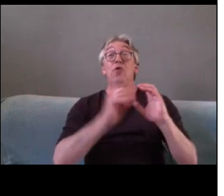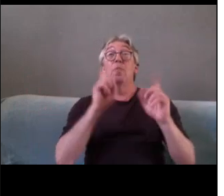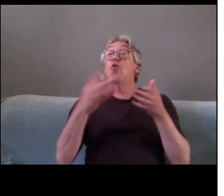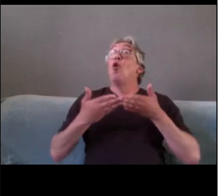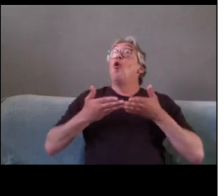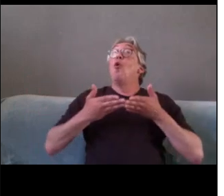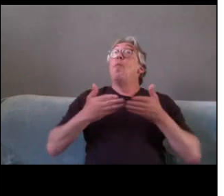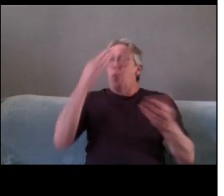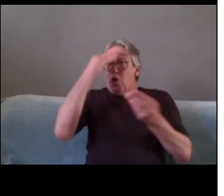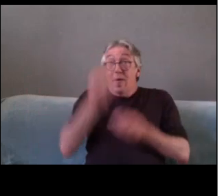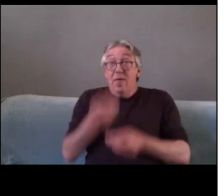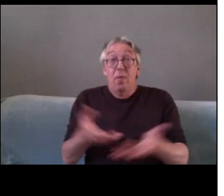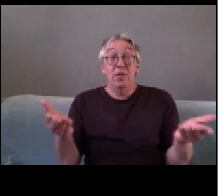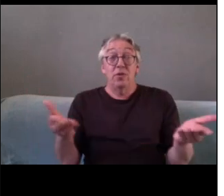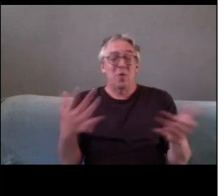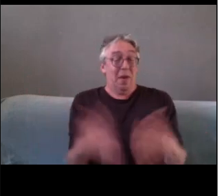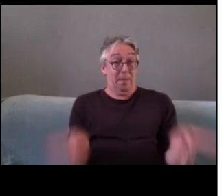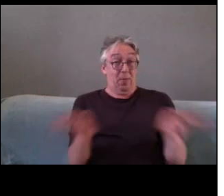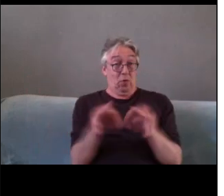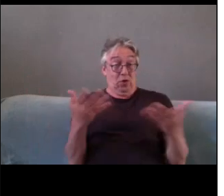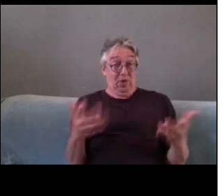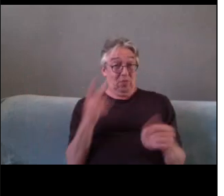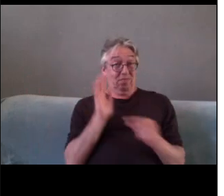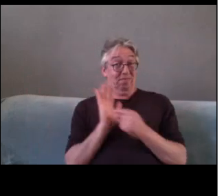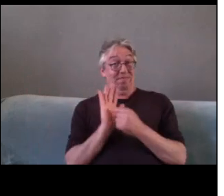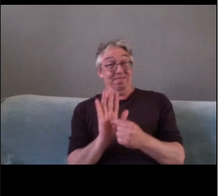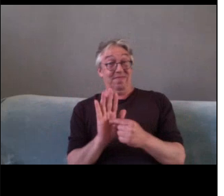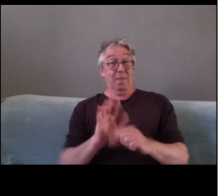We see these barriers to accessibility of emergency communication